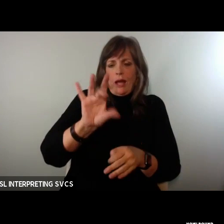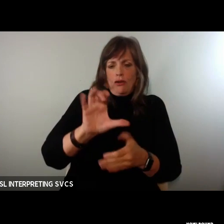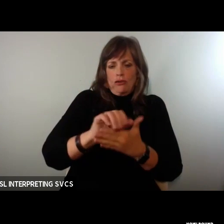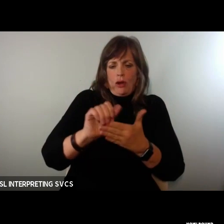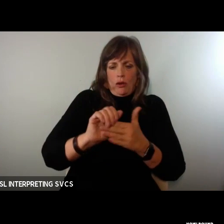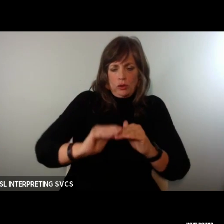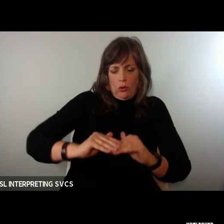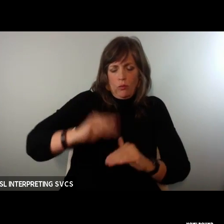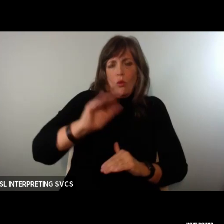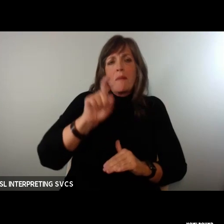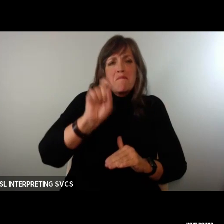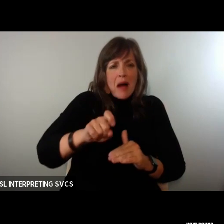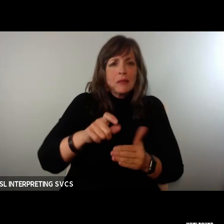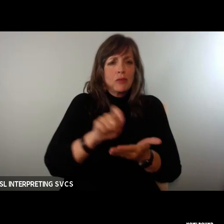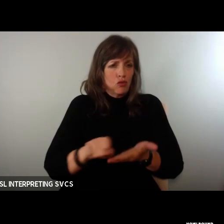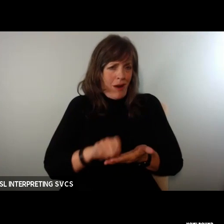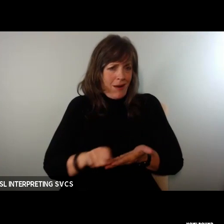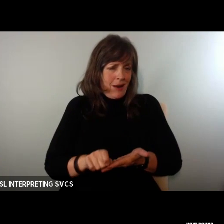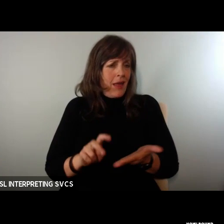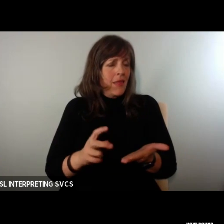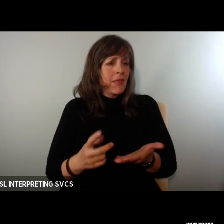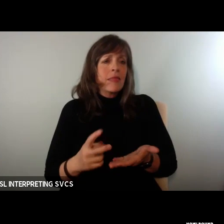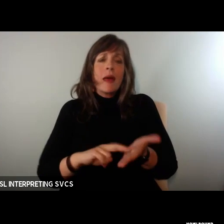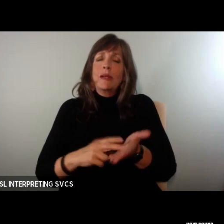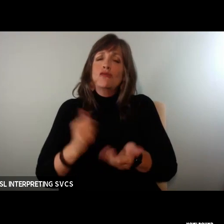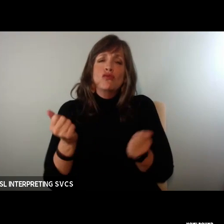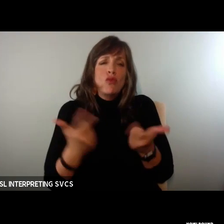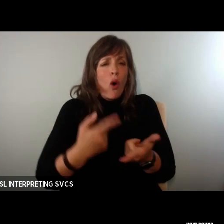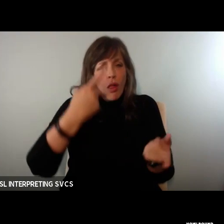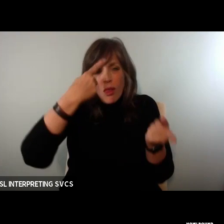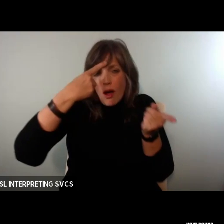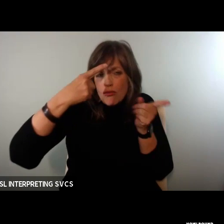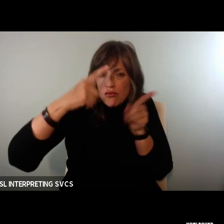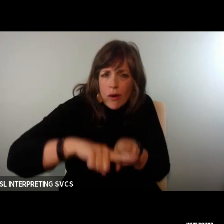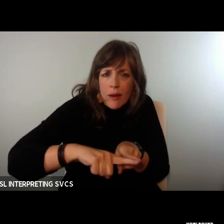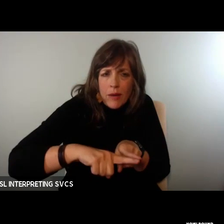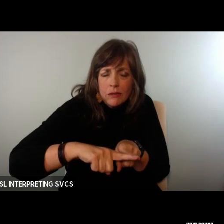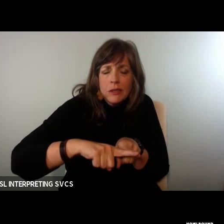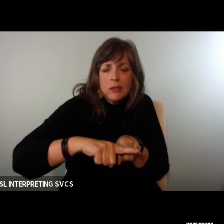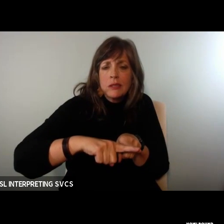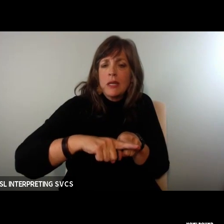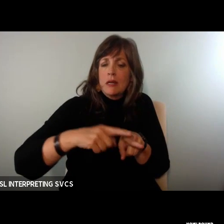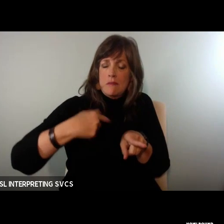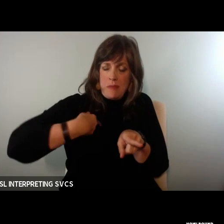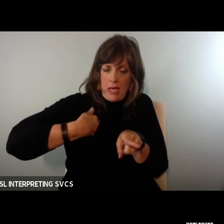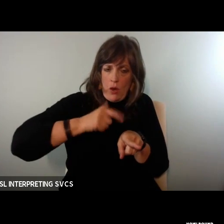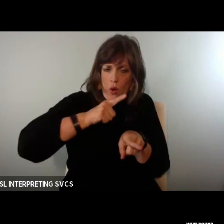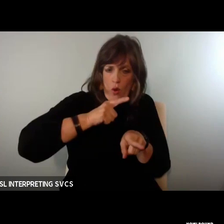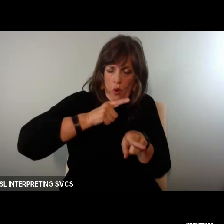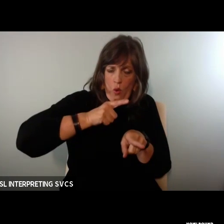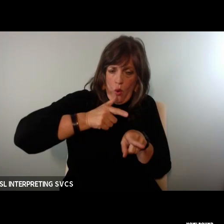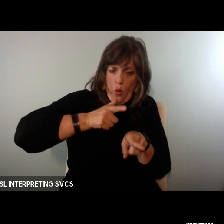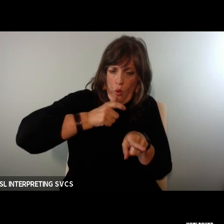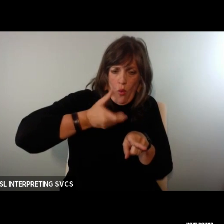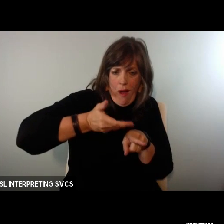So this includes all agreements between you and whoever hired you that equal $800 at one time or that are worth $800